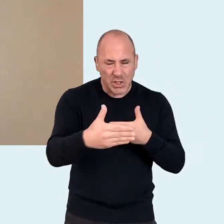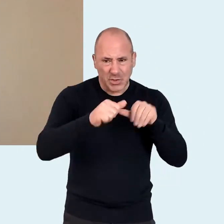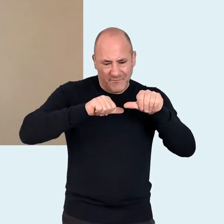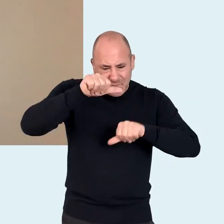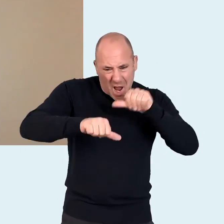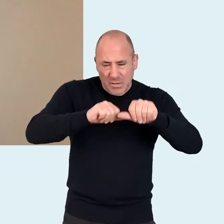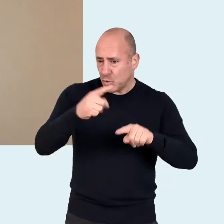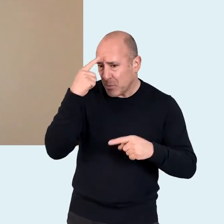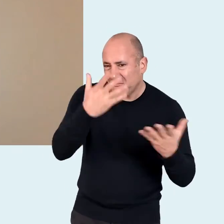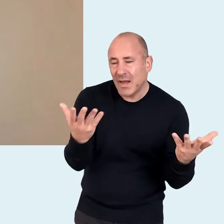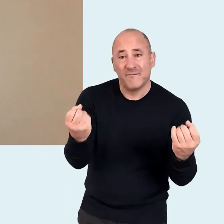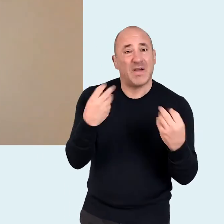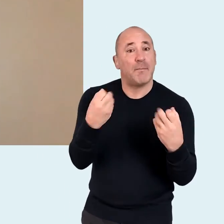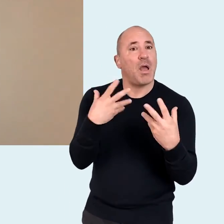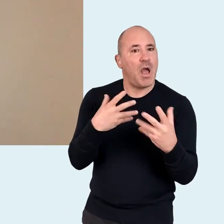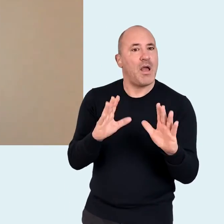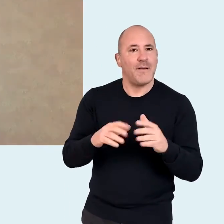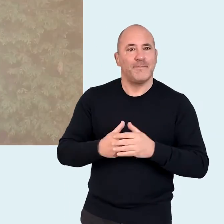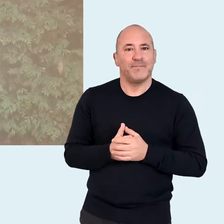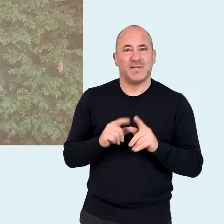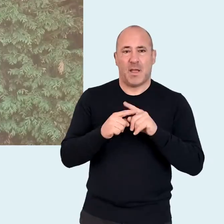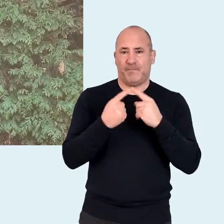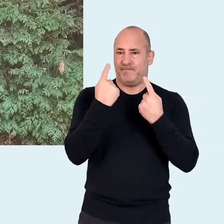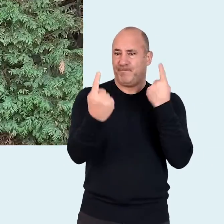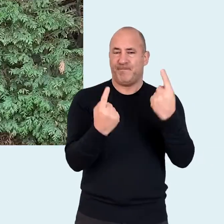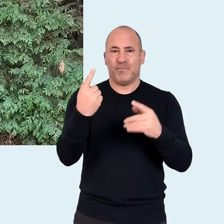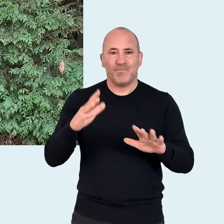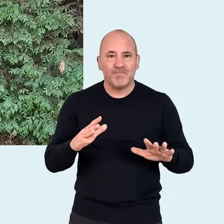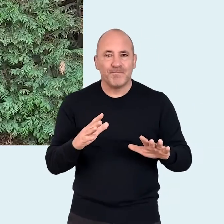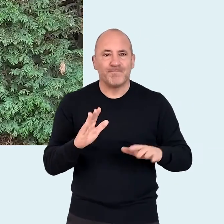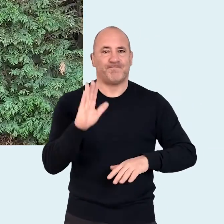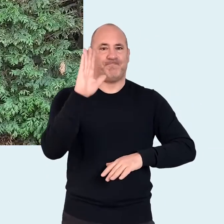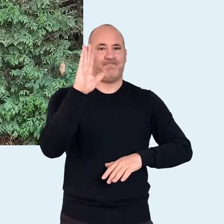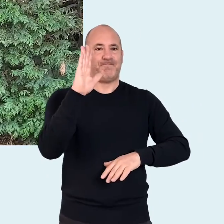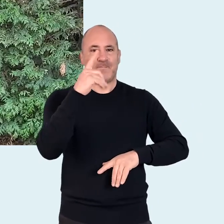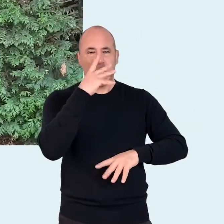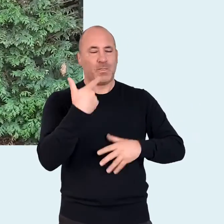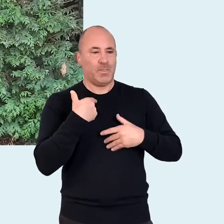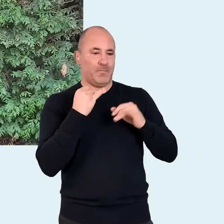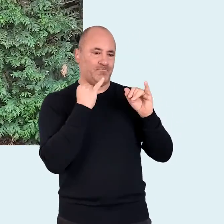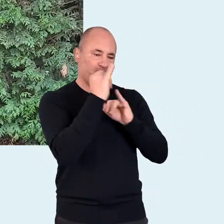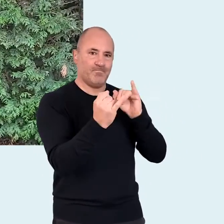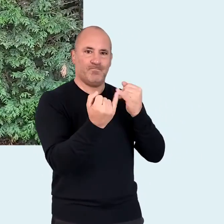a task or phrase shown in a session. It may also give individuals a chance to give and